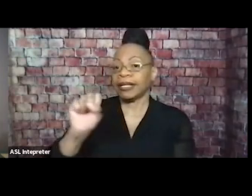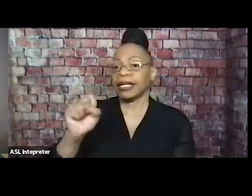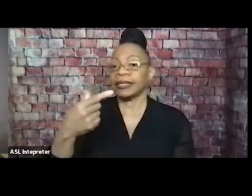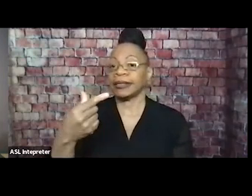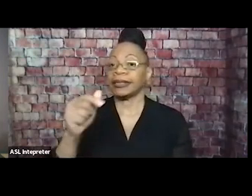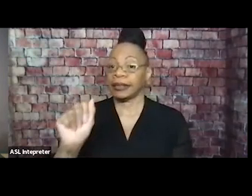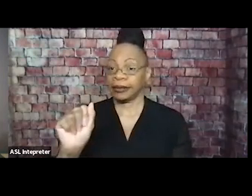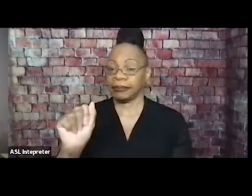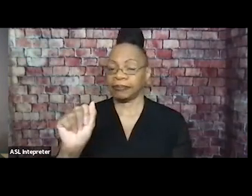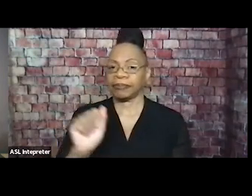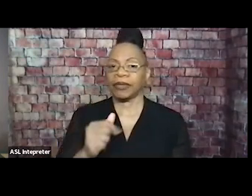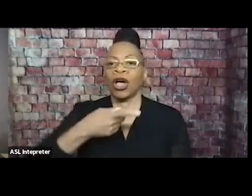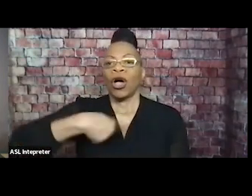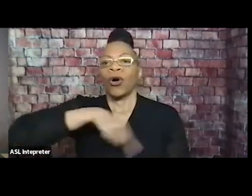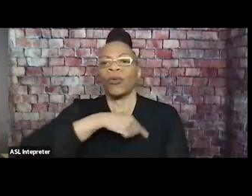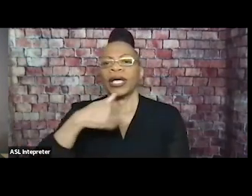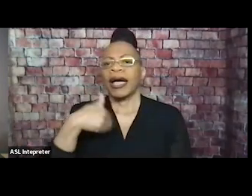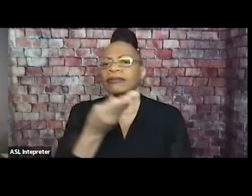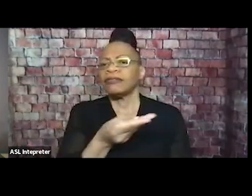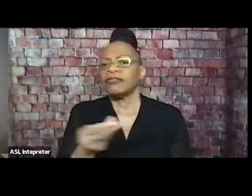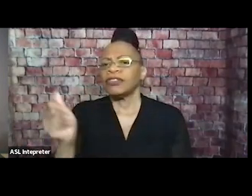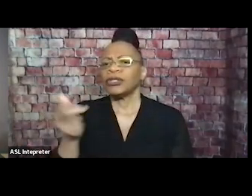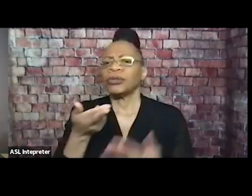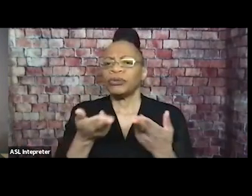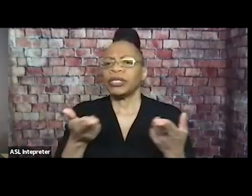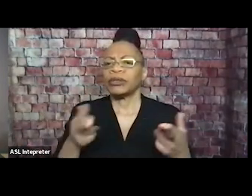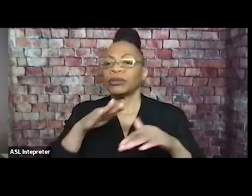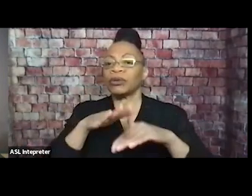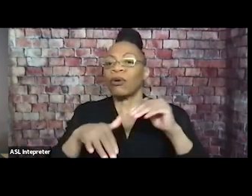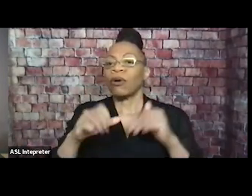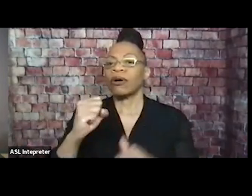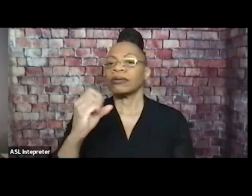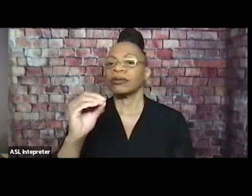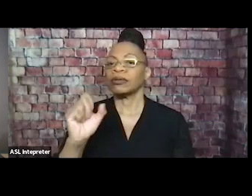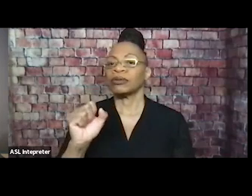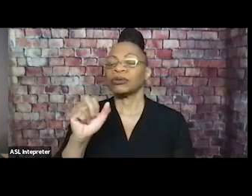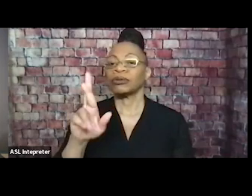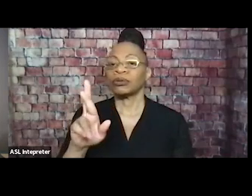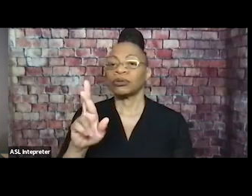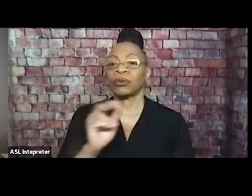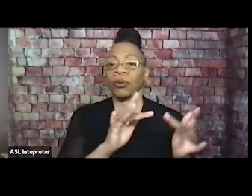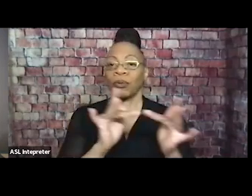Now we have a number of resources on the SOAR Works! website that will aid you in writing this medical summary report.